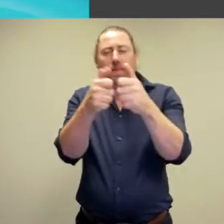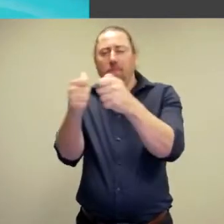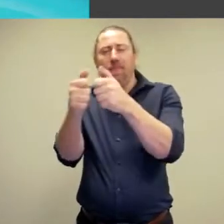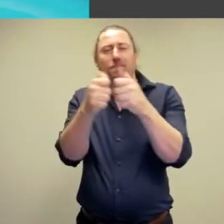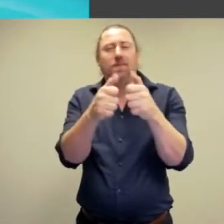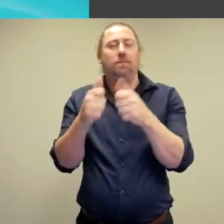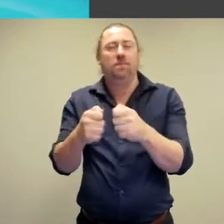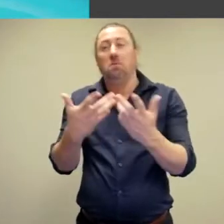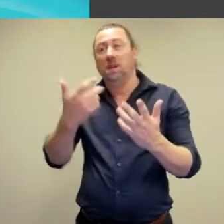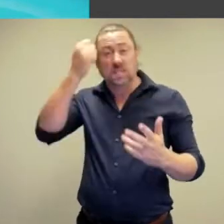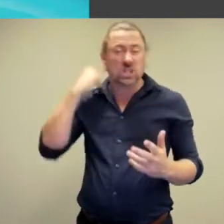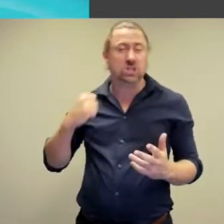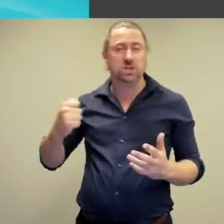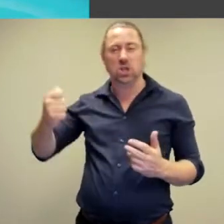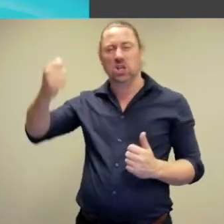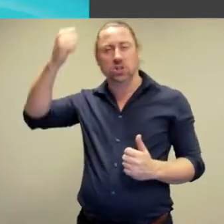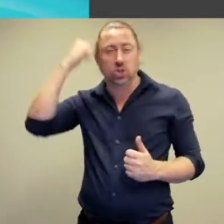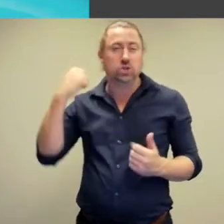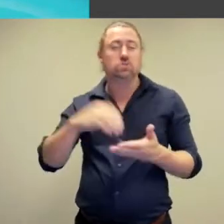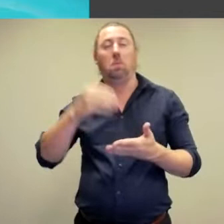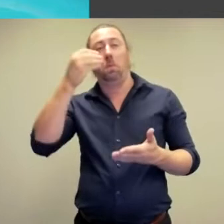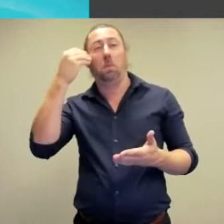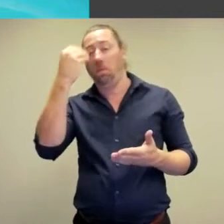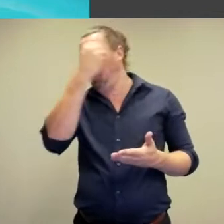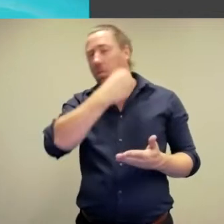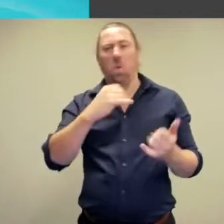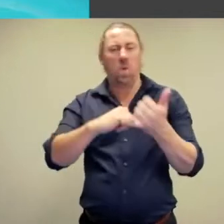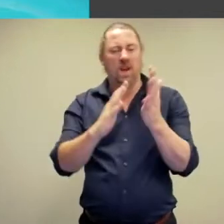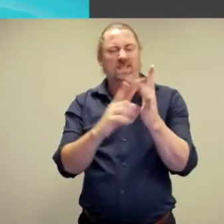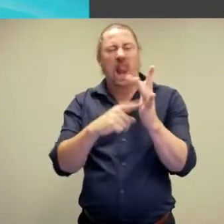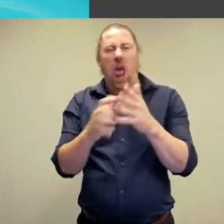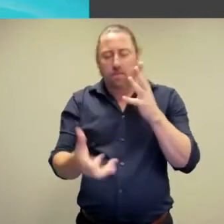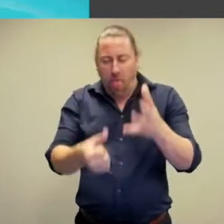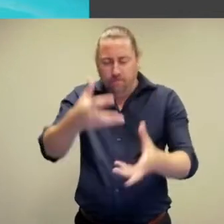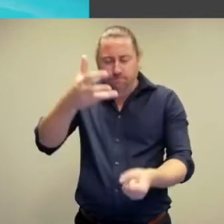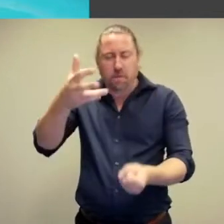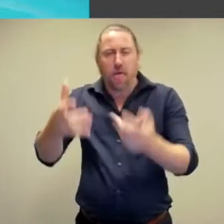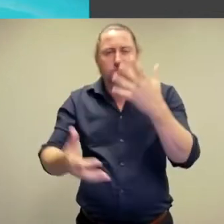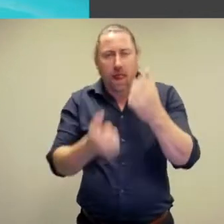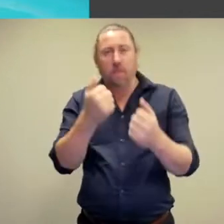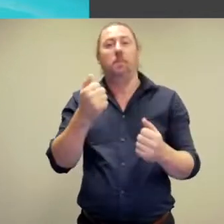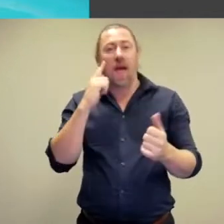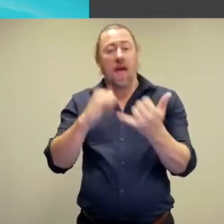applying makeup, playing with slime